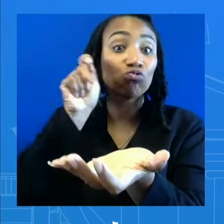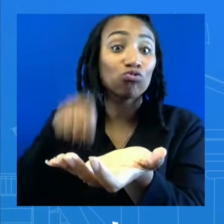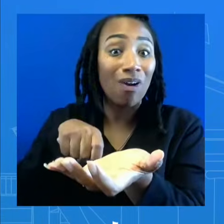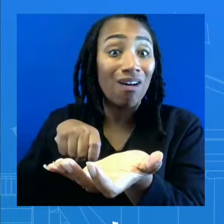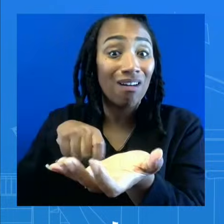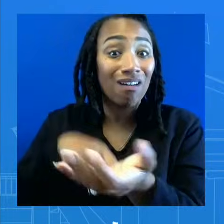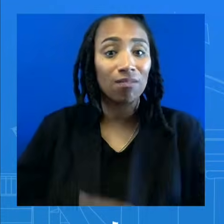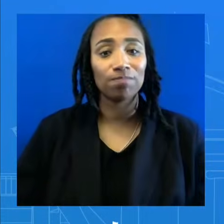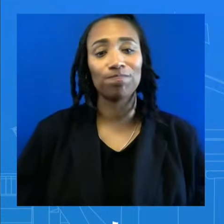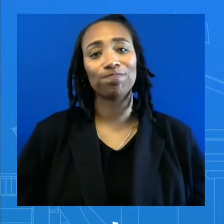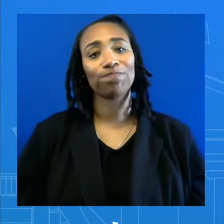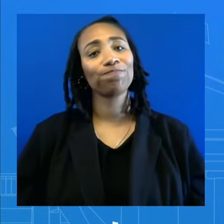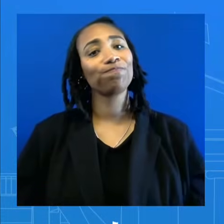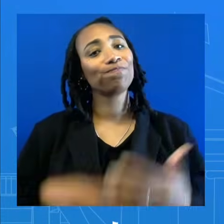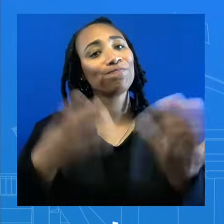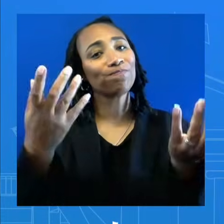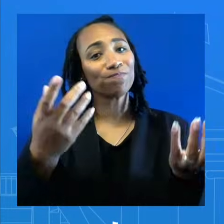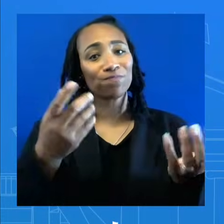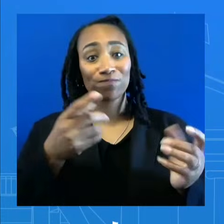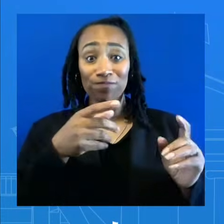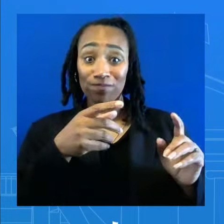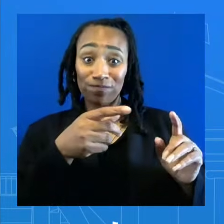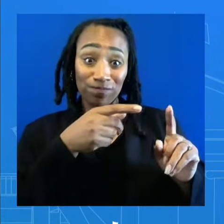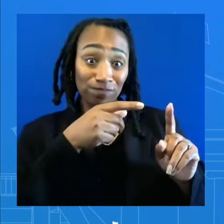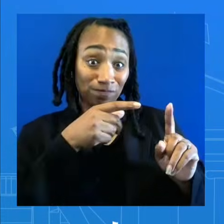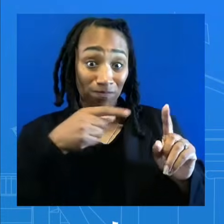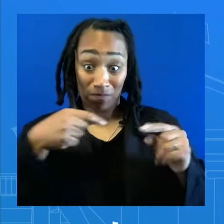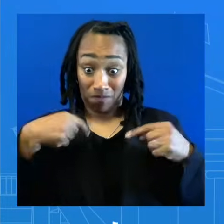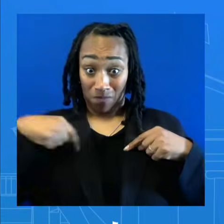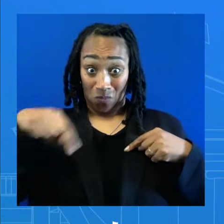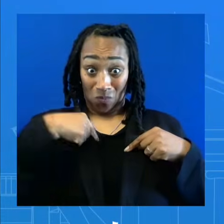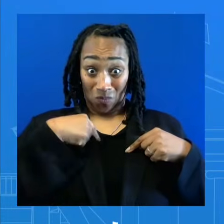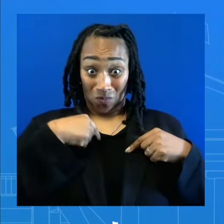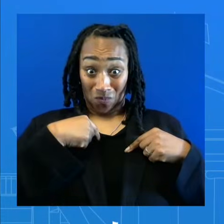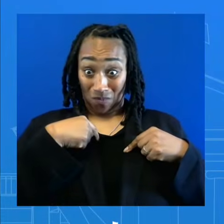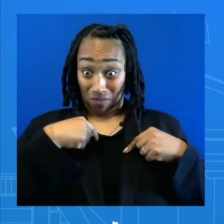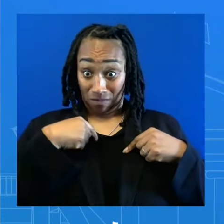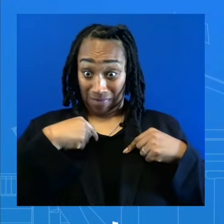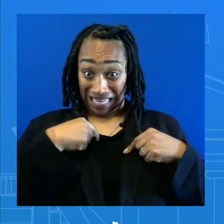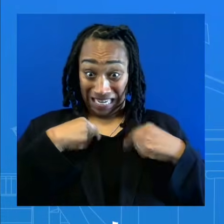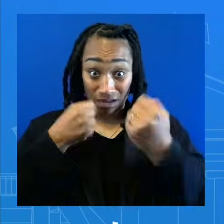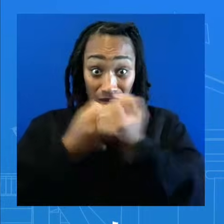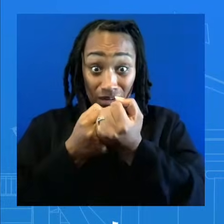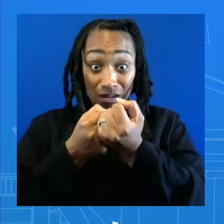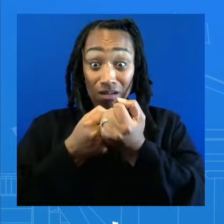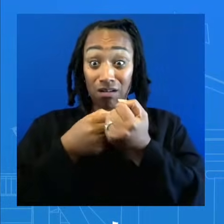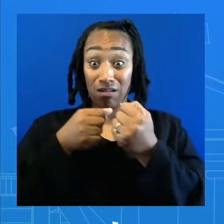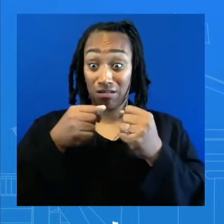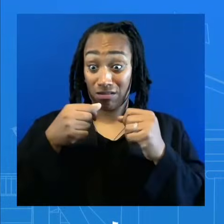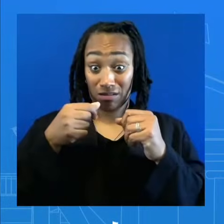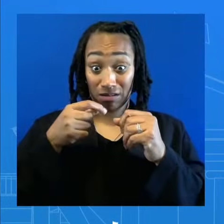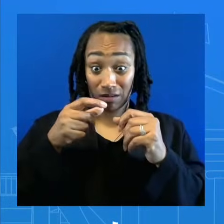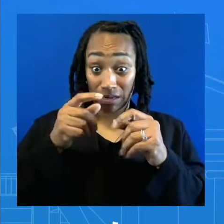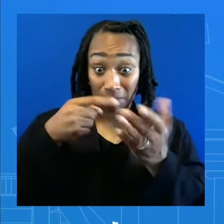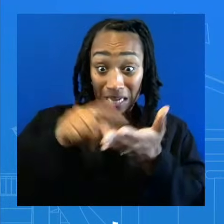to make maximum use of those assets, by the way. And I'd note that also today the president approved a new security assistance package for Ukraine